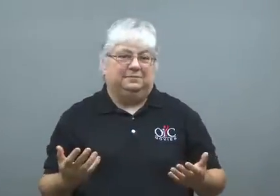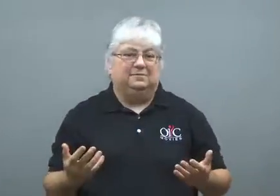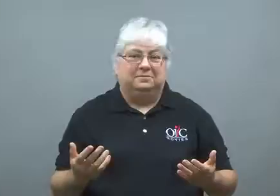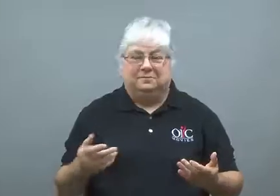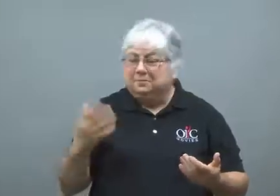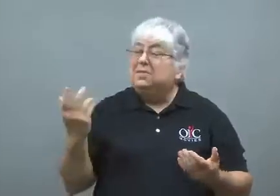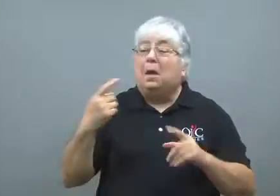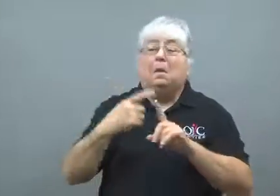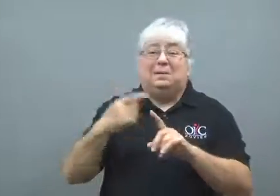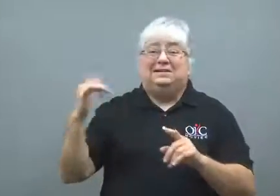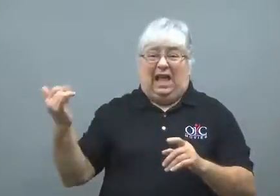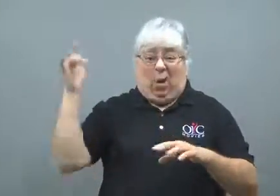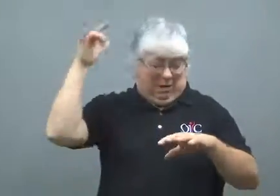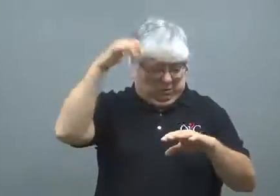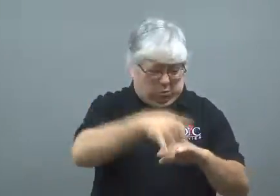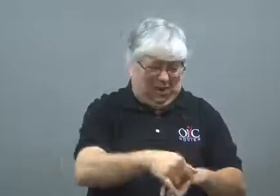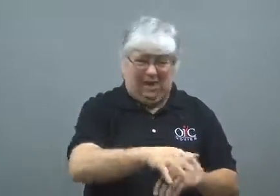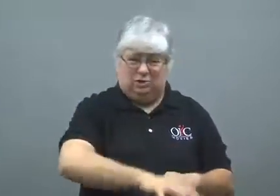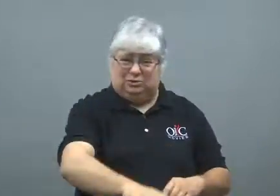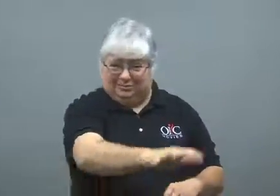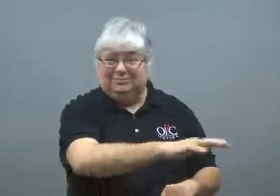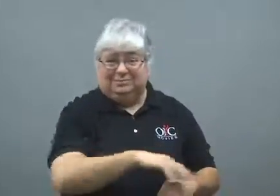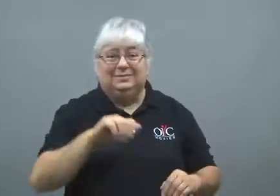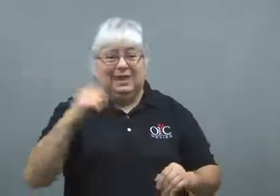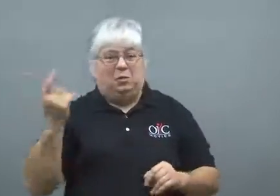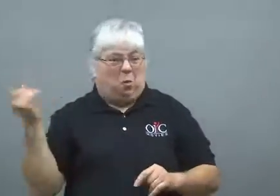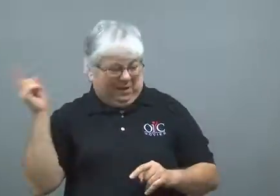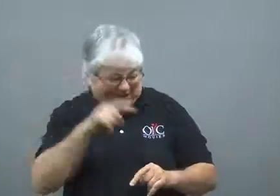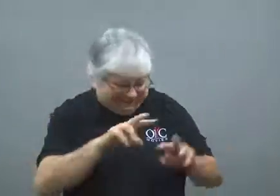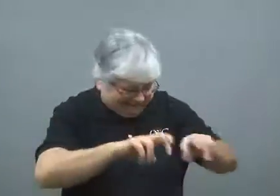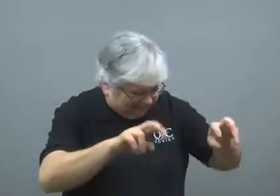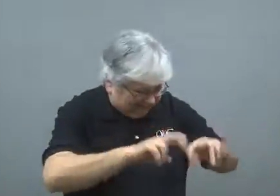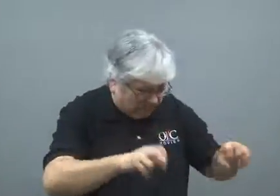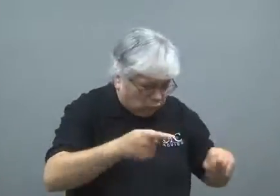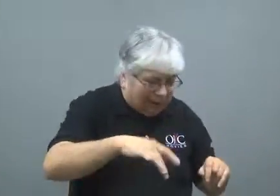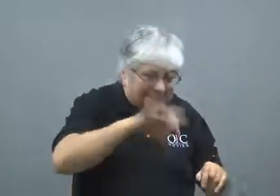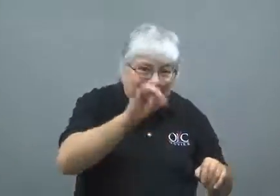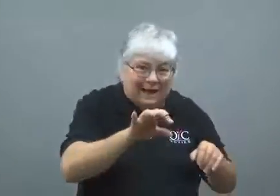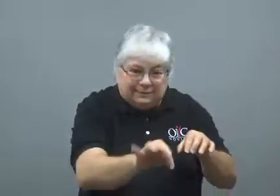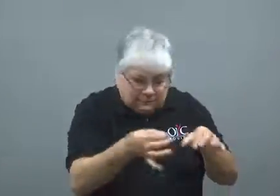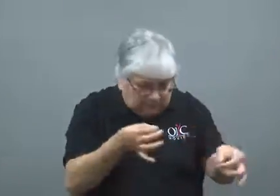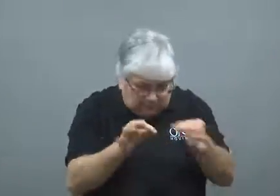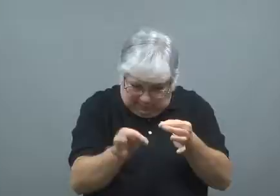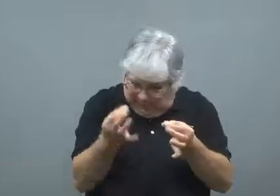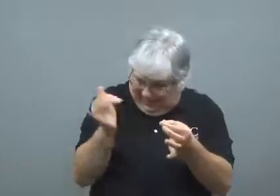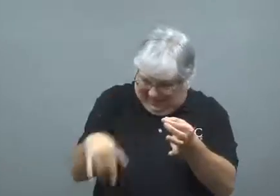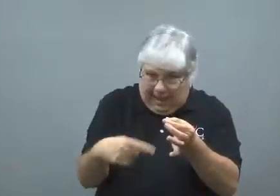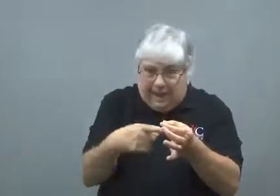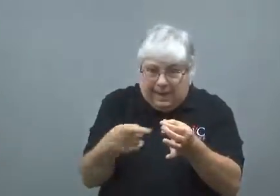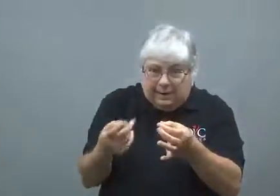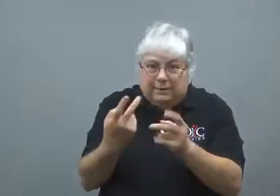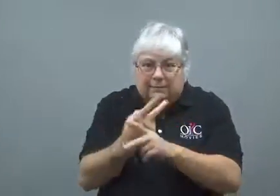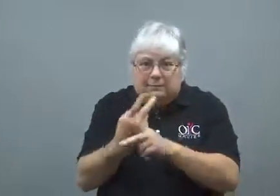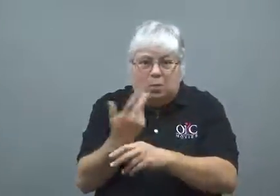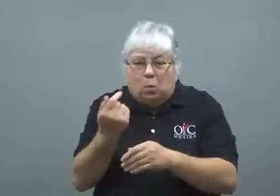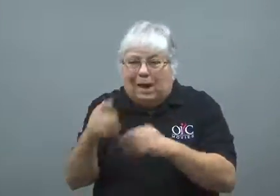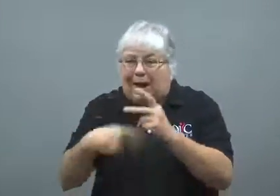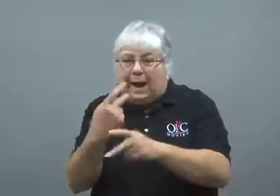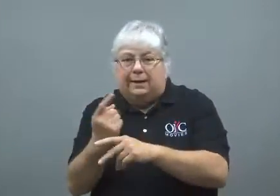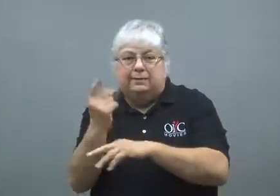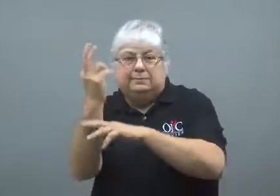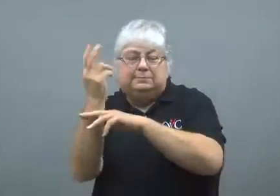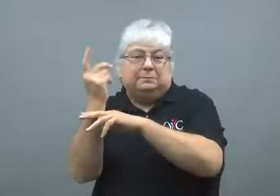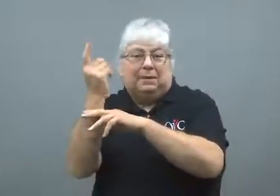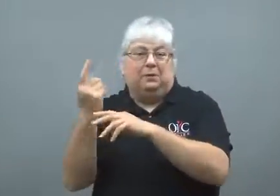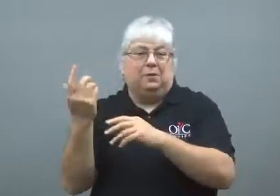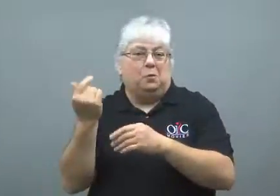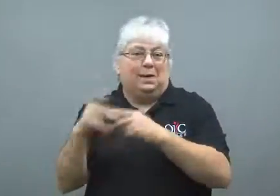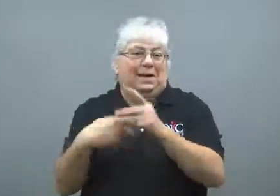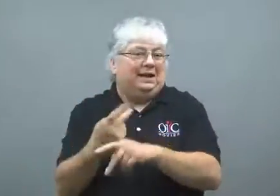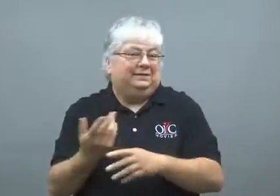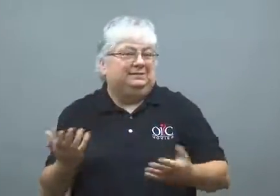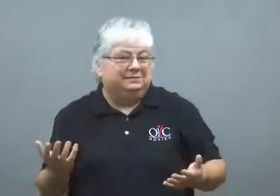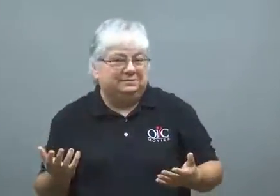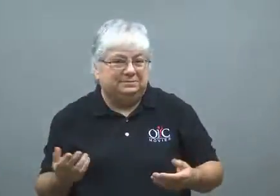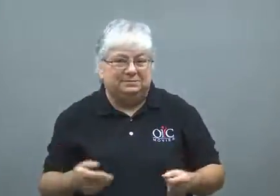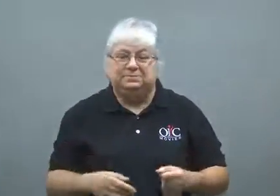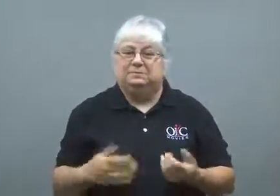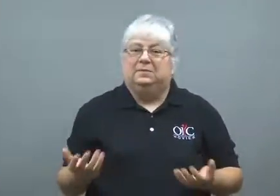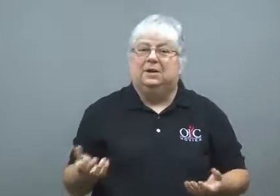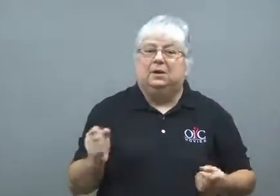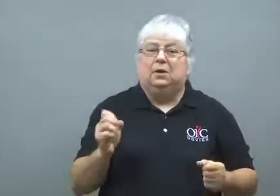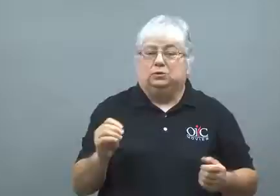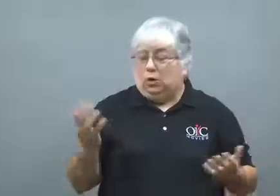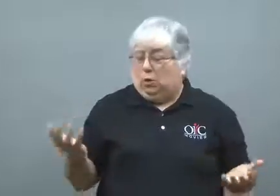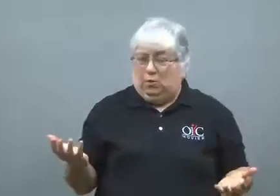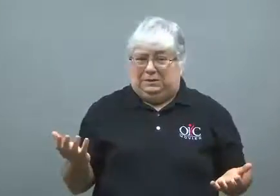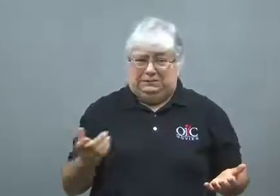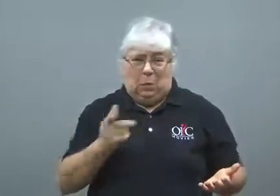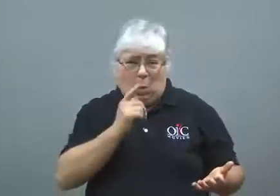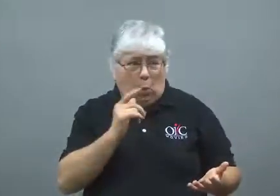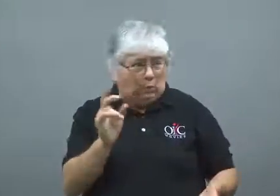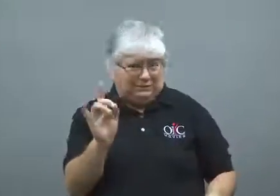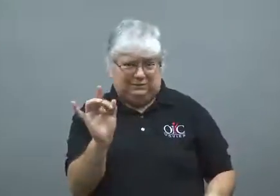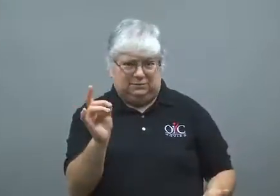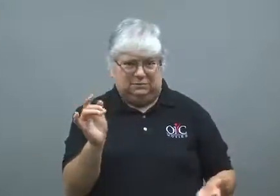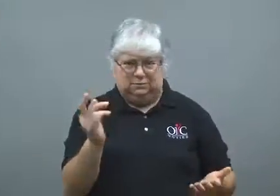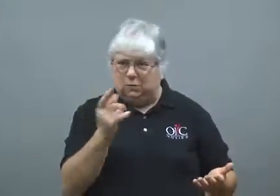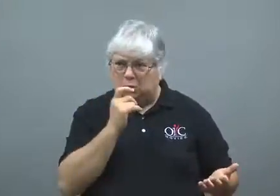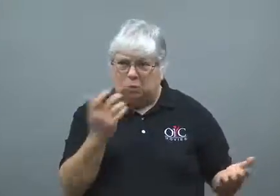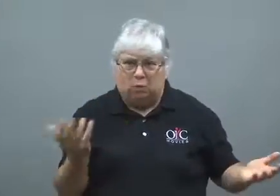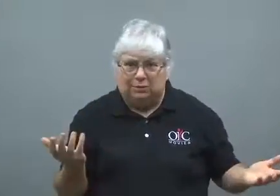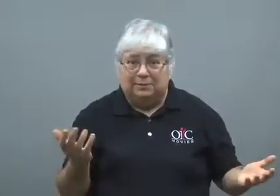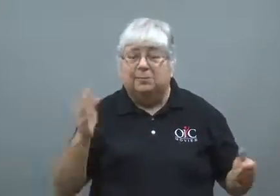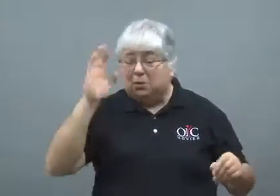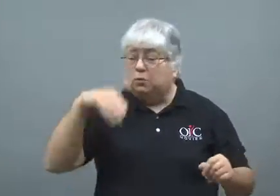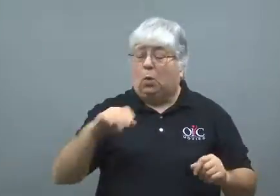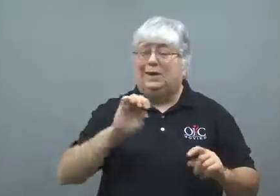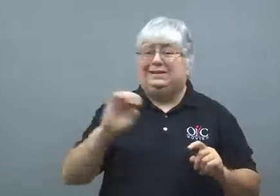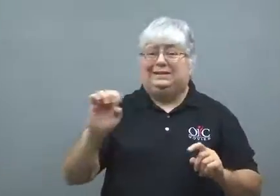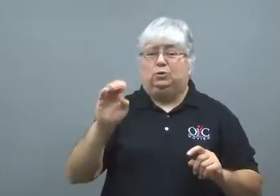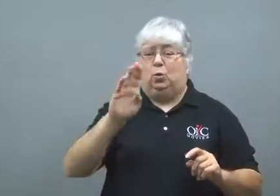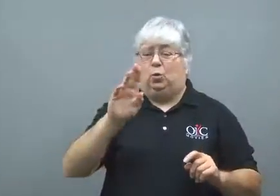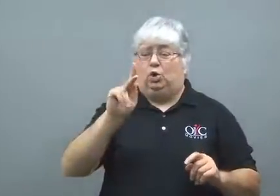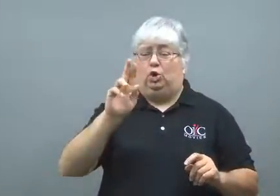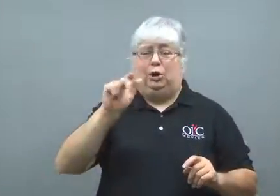Investigators can examine the wreckage for debris that will identify the type.